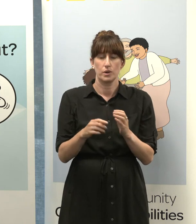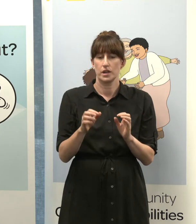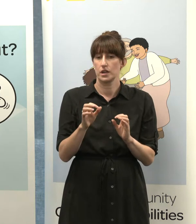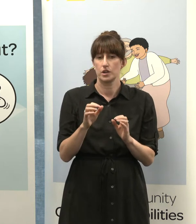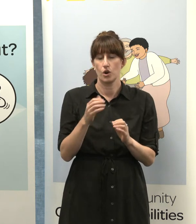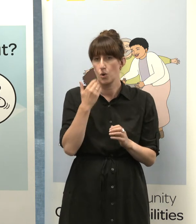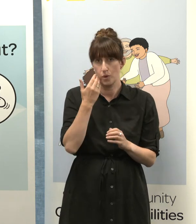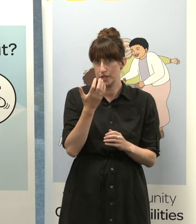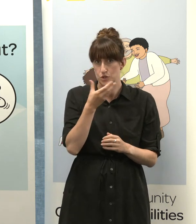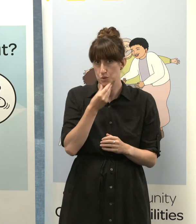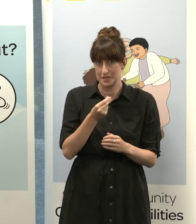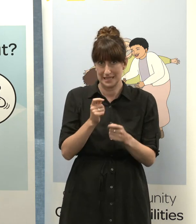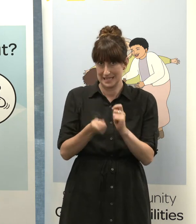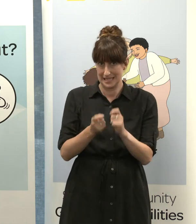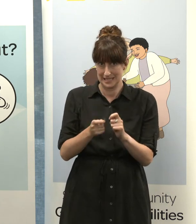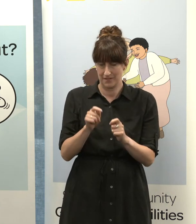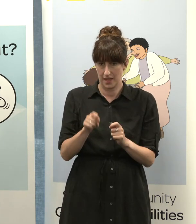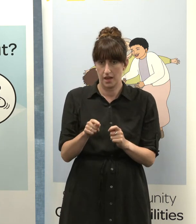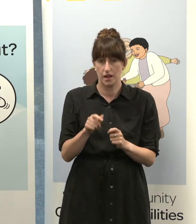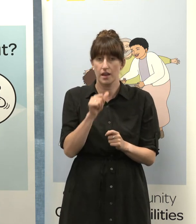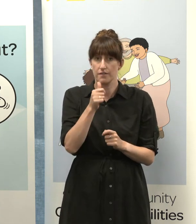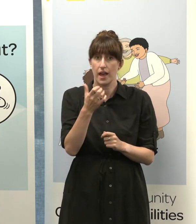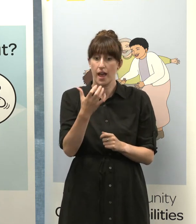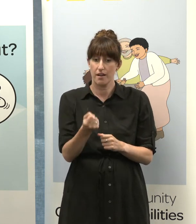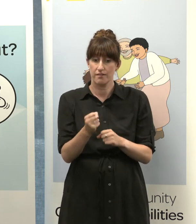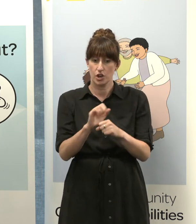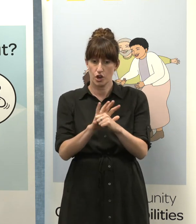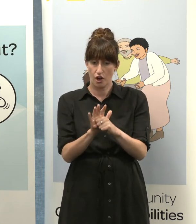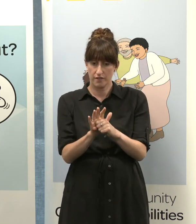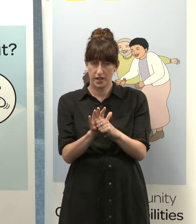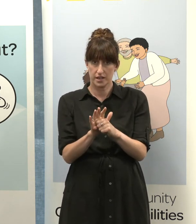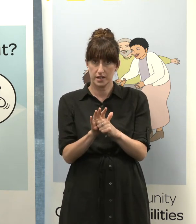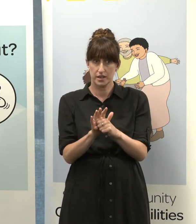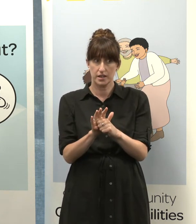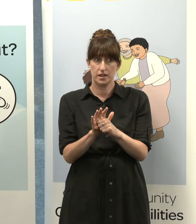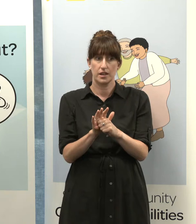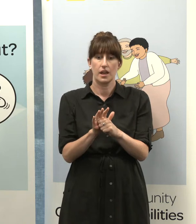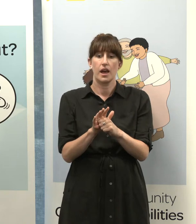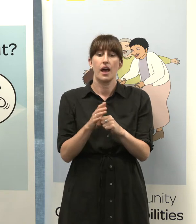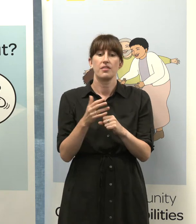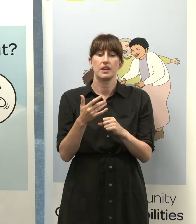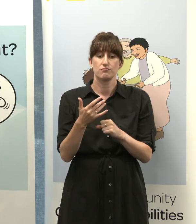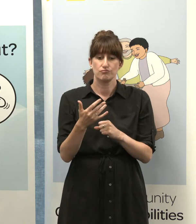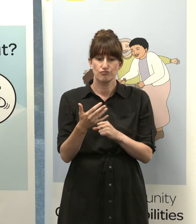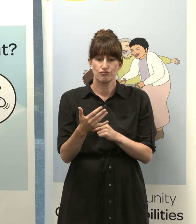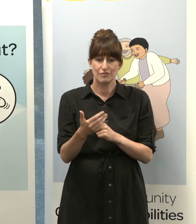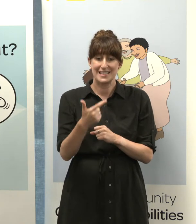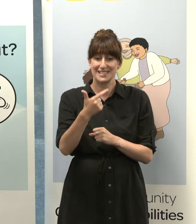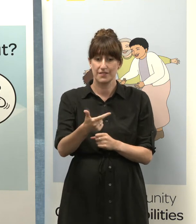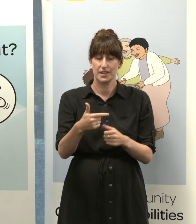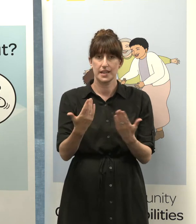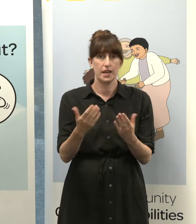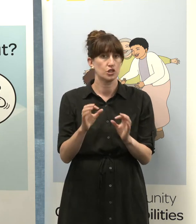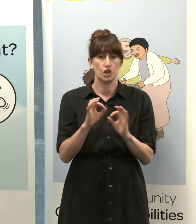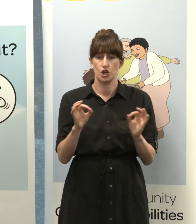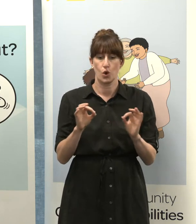criterion for releasing someone we know is a case. Whether it was a PCR test or any other sort of test. We know that people who are